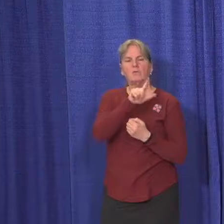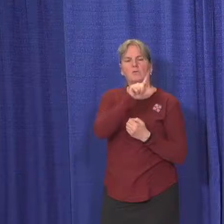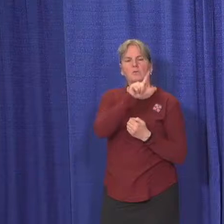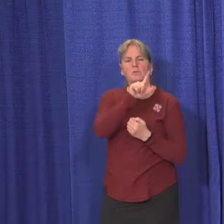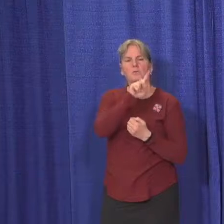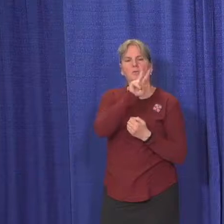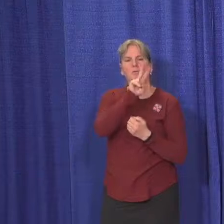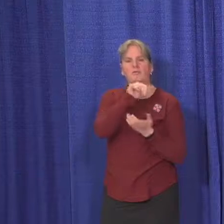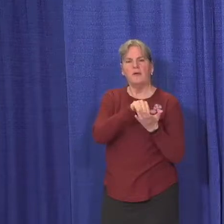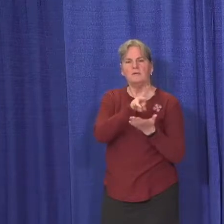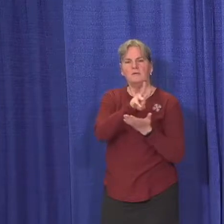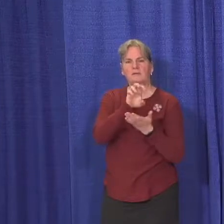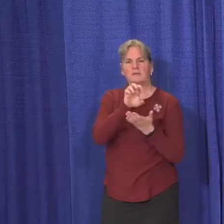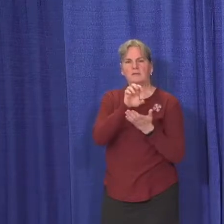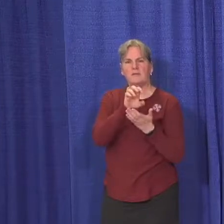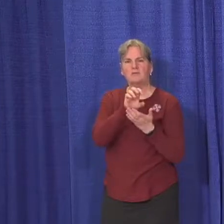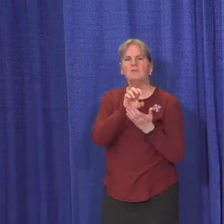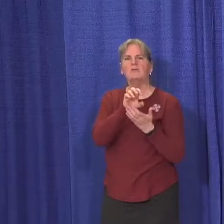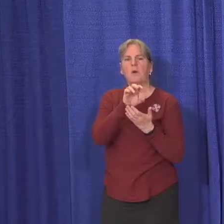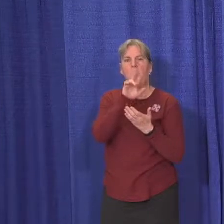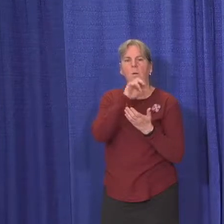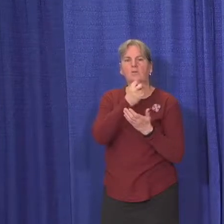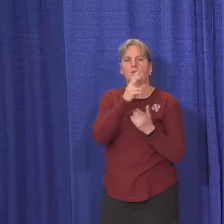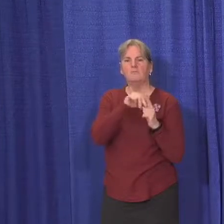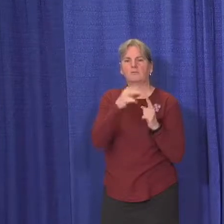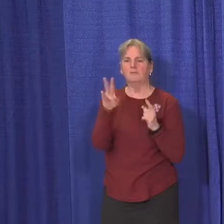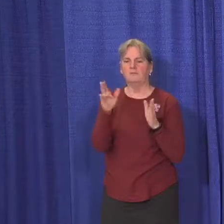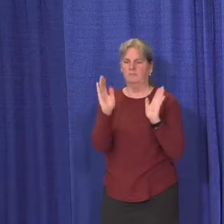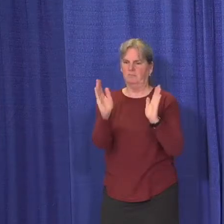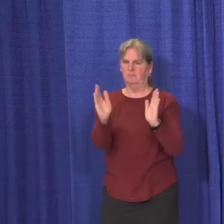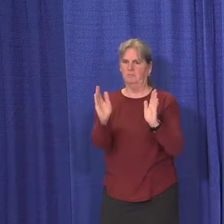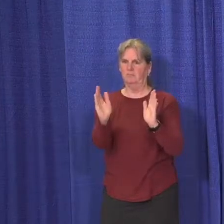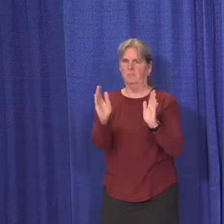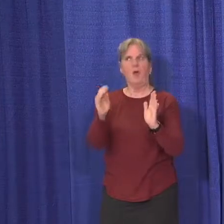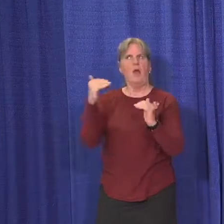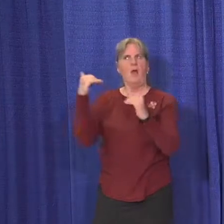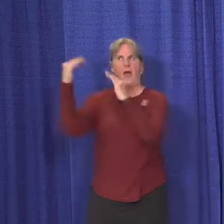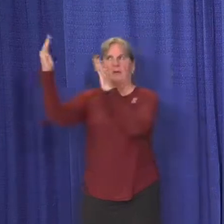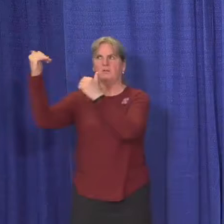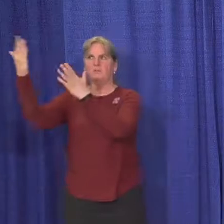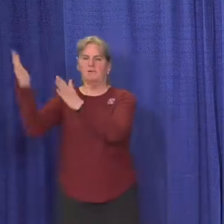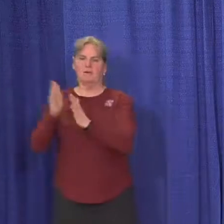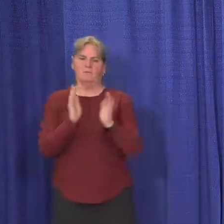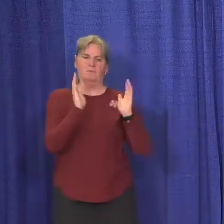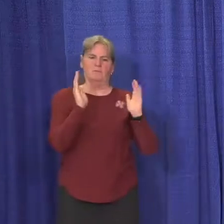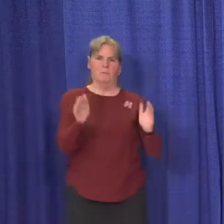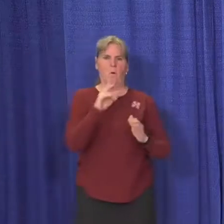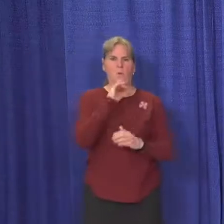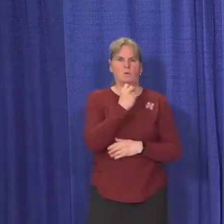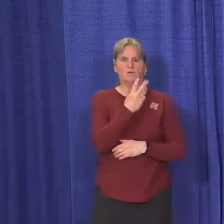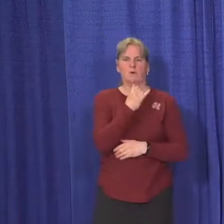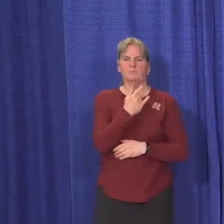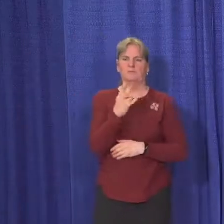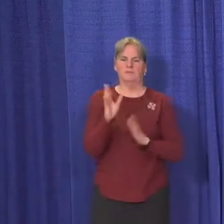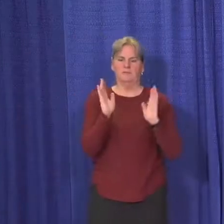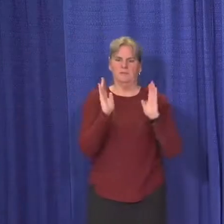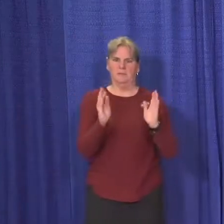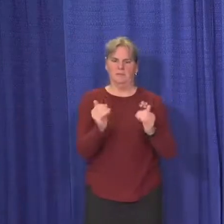to be enough for our 2600 young people which is a relatively